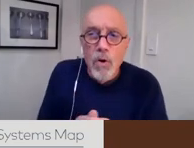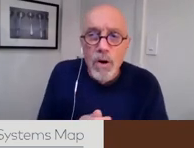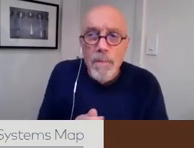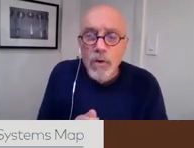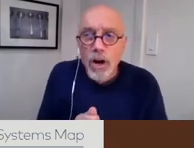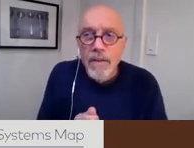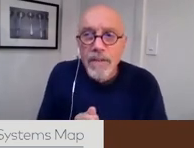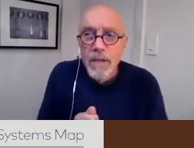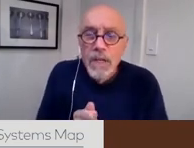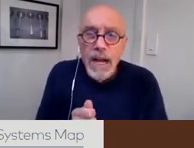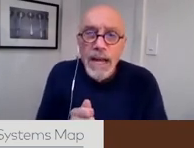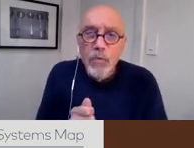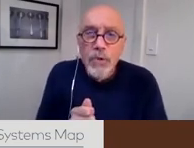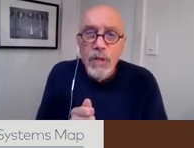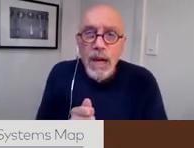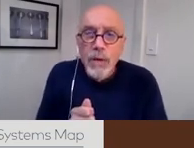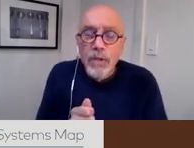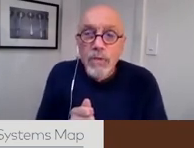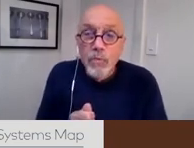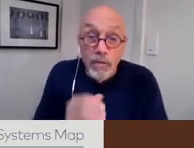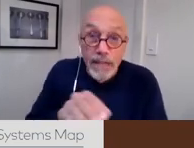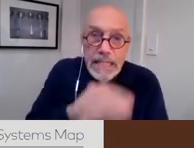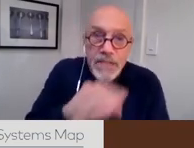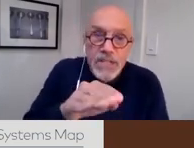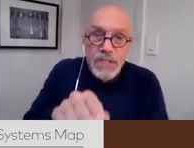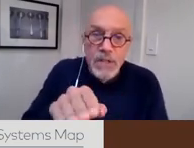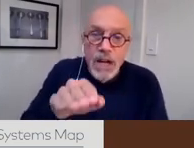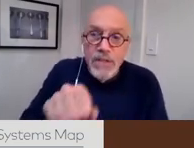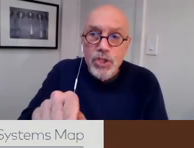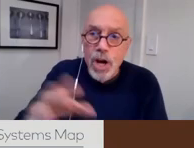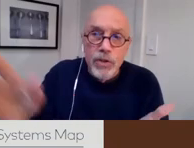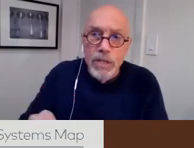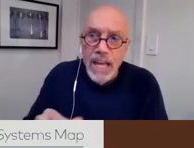more about coffee I would reflect on this chart. You can get